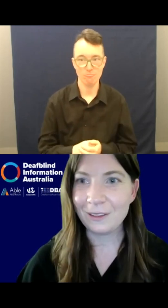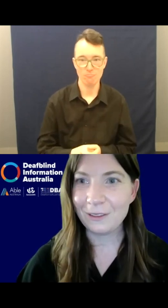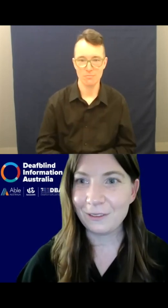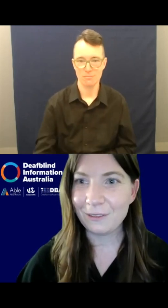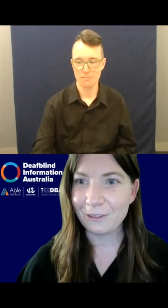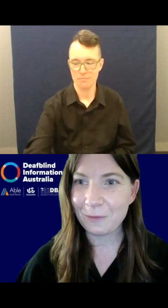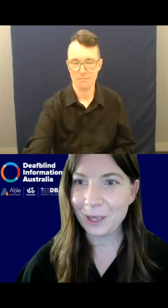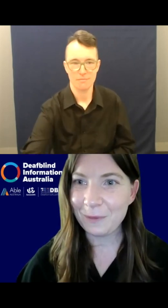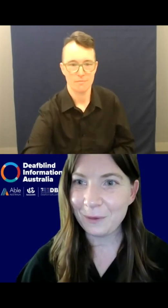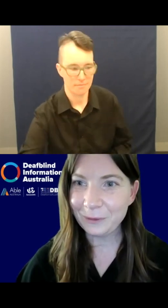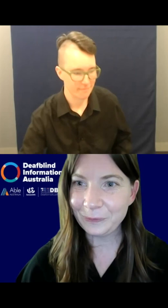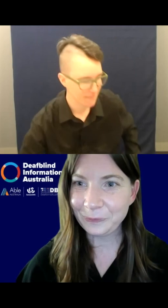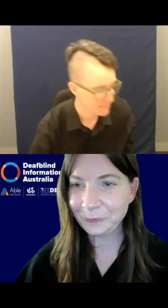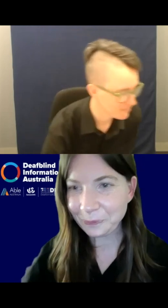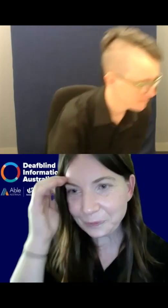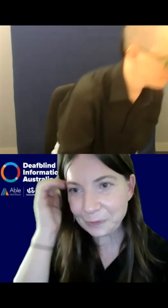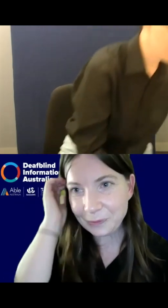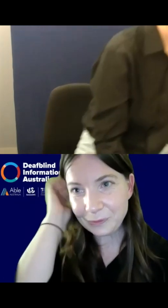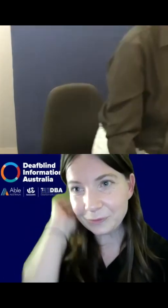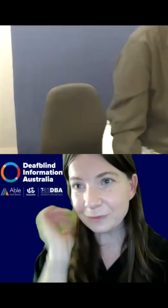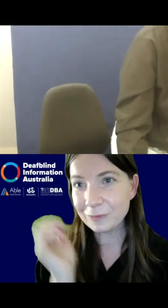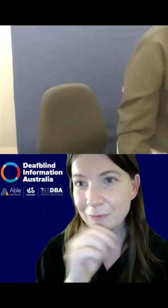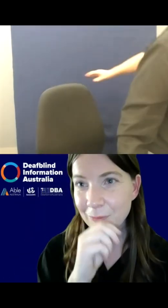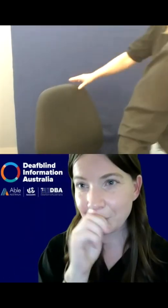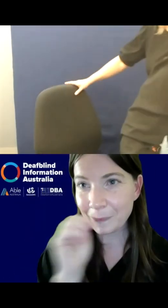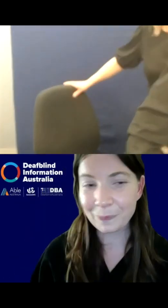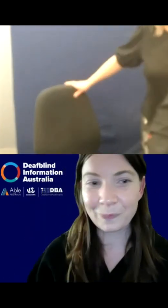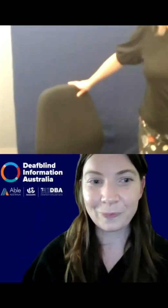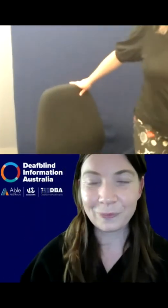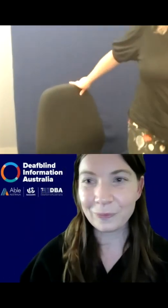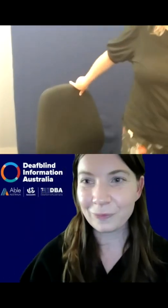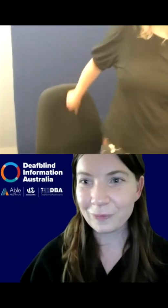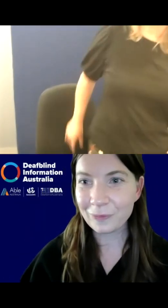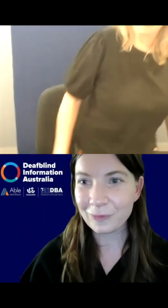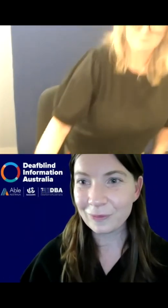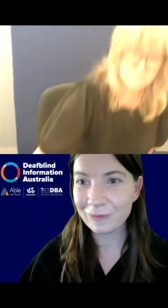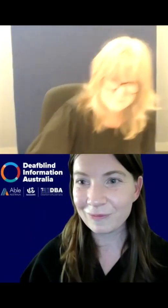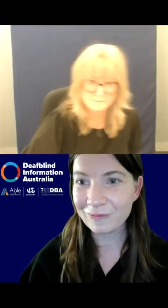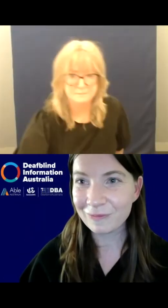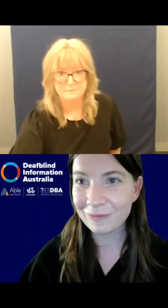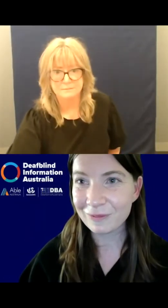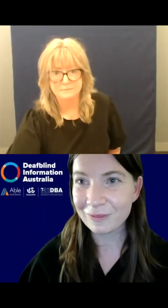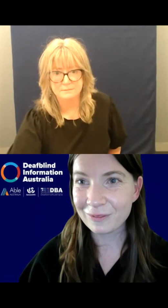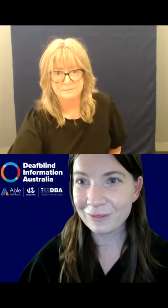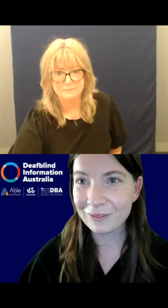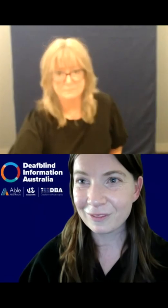Thank you so much Claire. That was excellent. And I did forget to mention that you're a deafblind consultant as